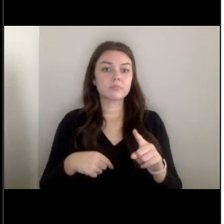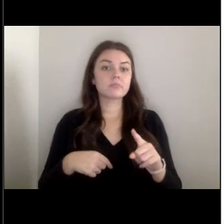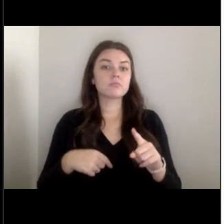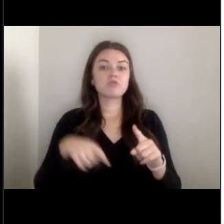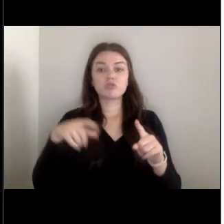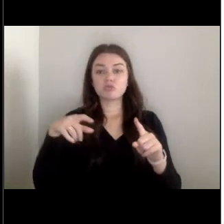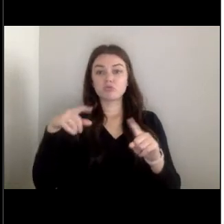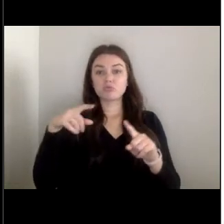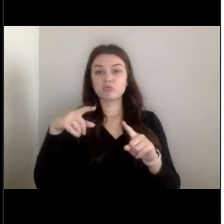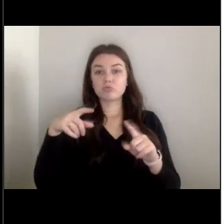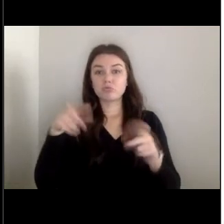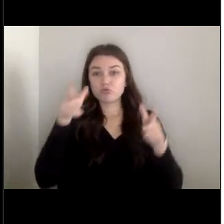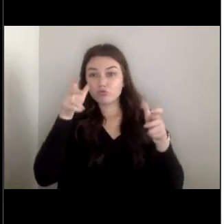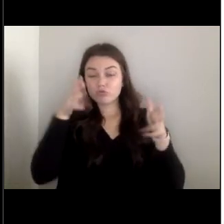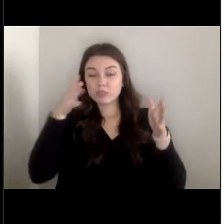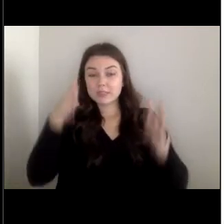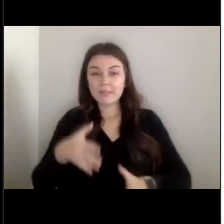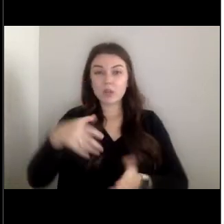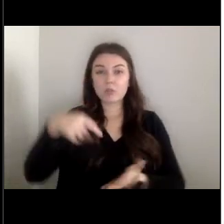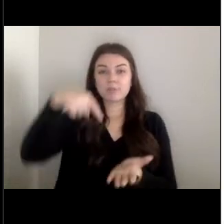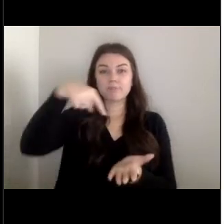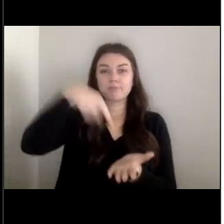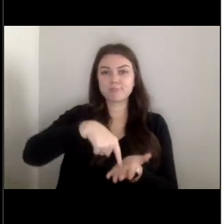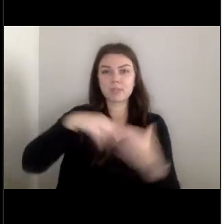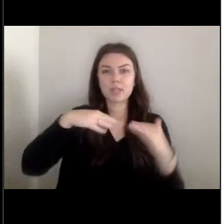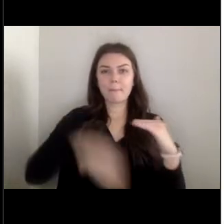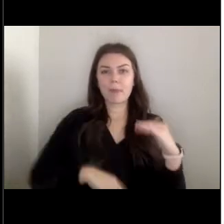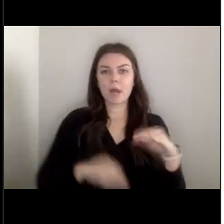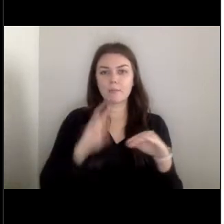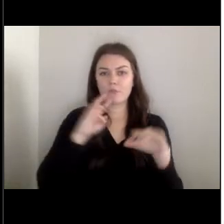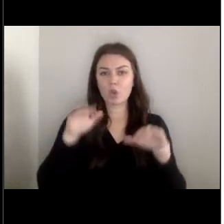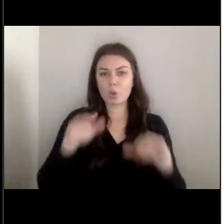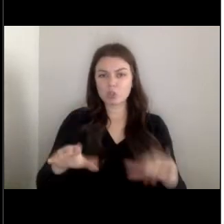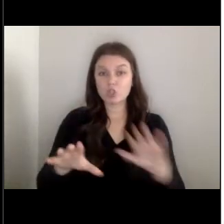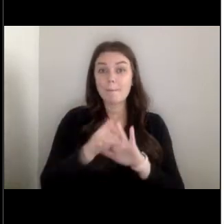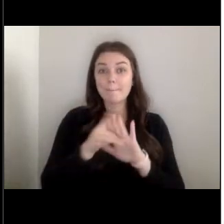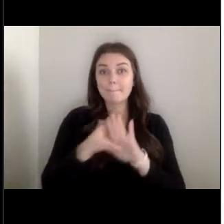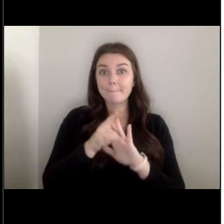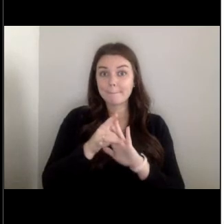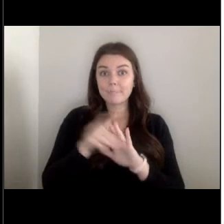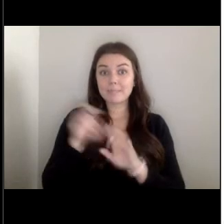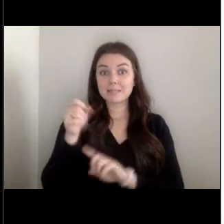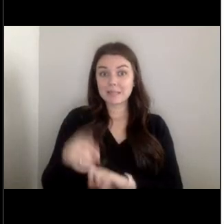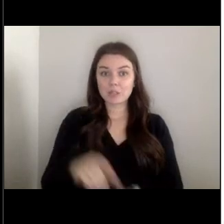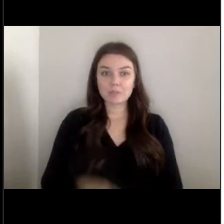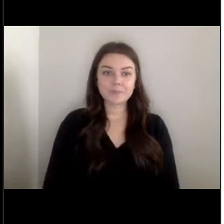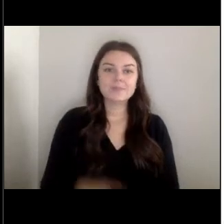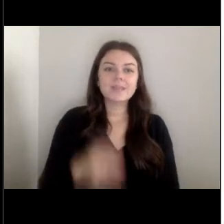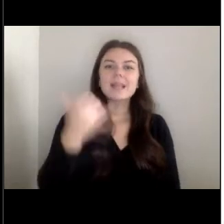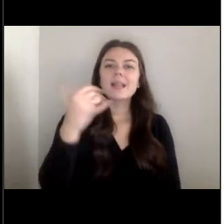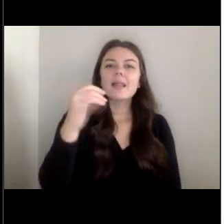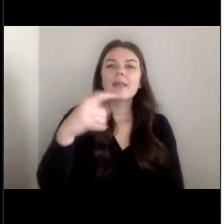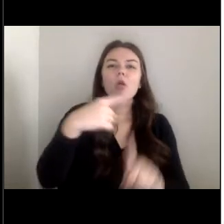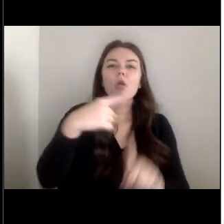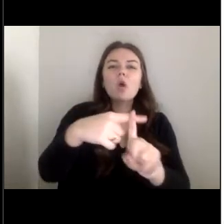So it could pick up these signals from the tagged crabs. So that yellow cross is where we tagged all of our crabs a couple years ago.